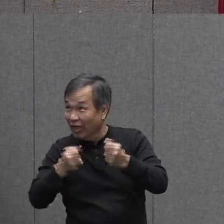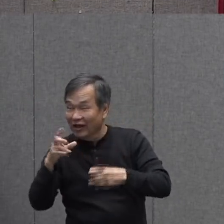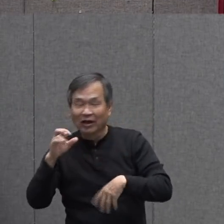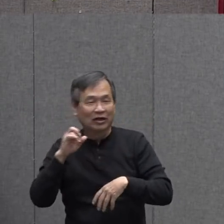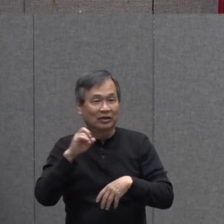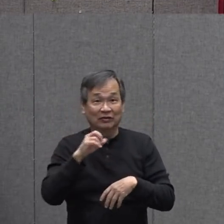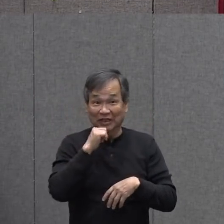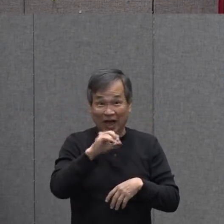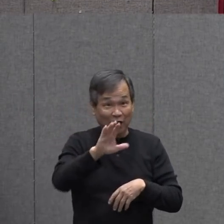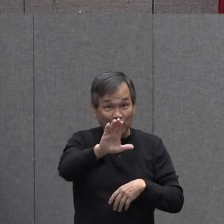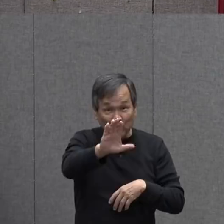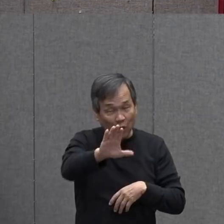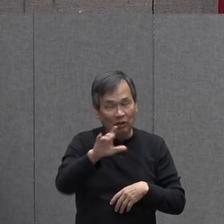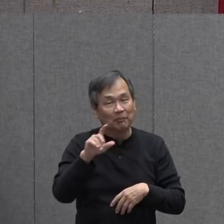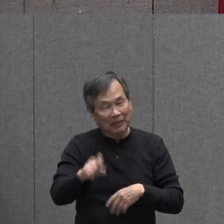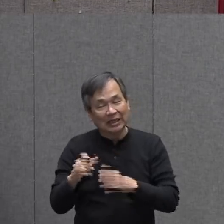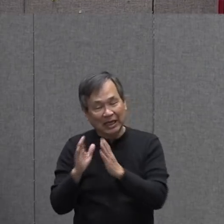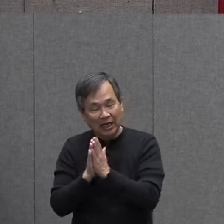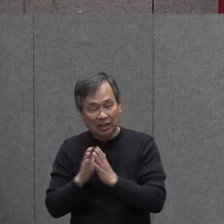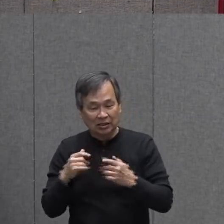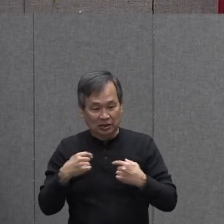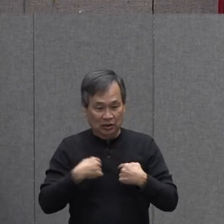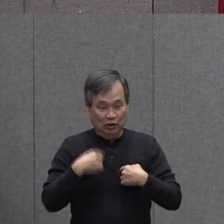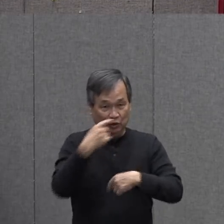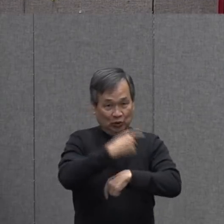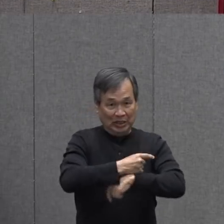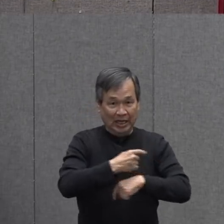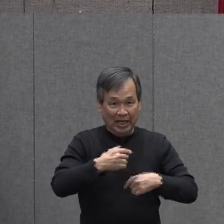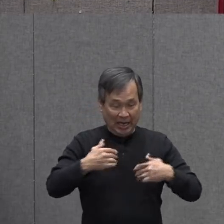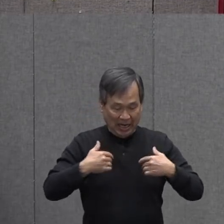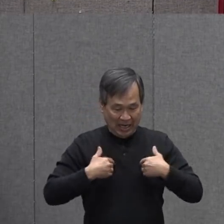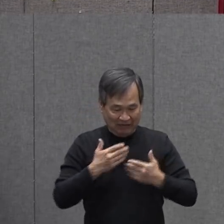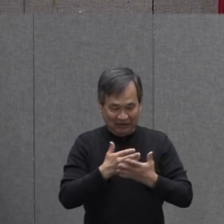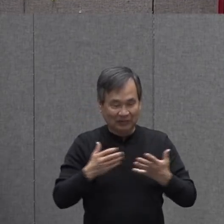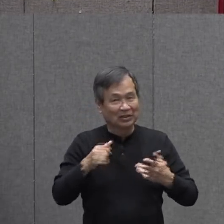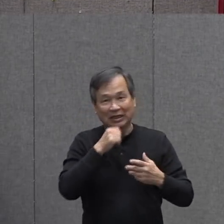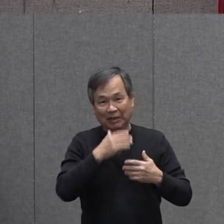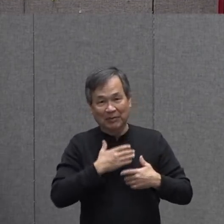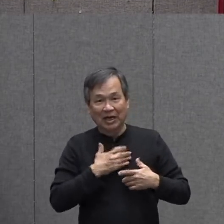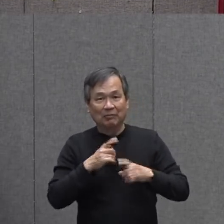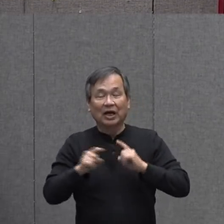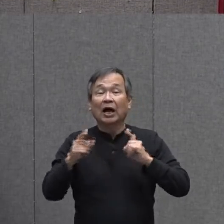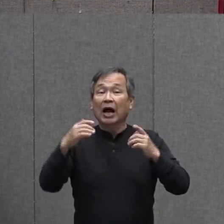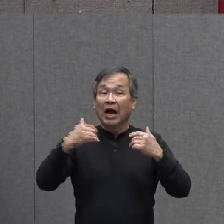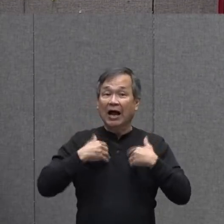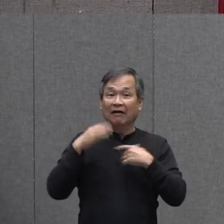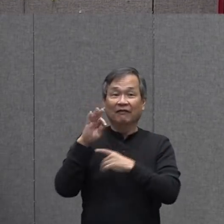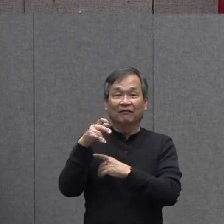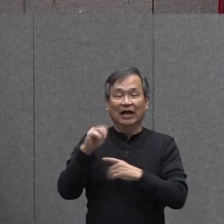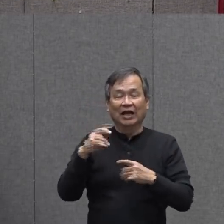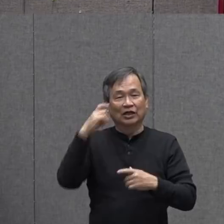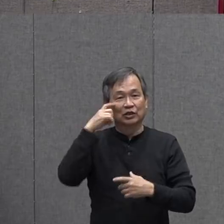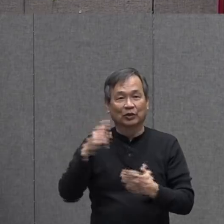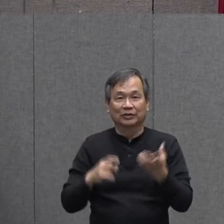take apart because they don't belong to me. And so, I have this fan and I took off the front